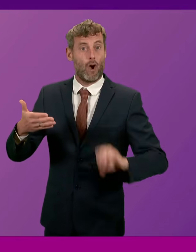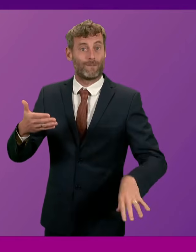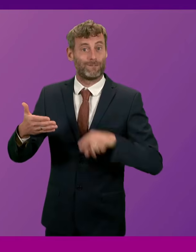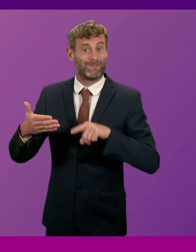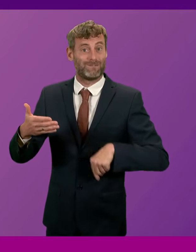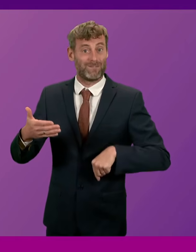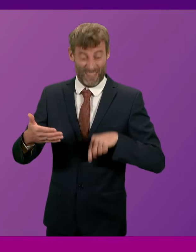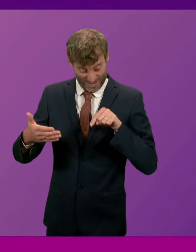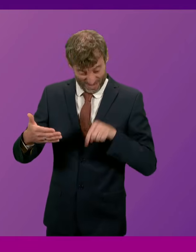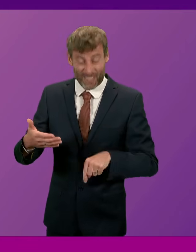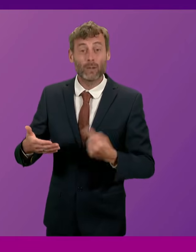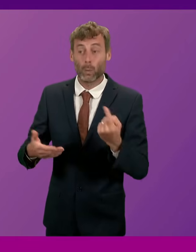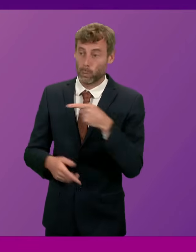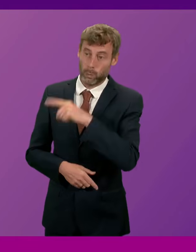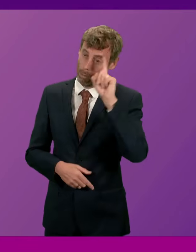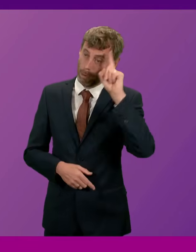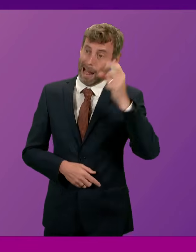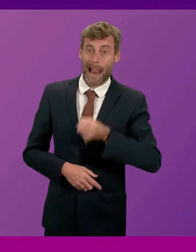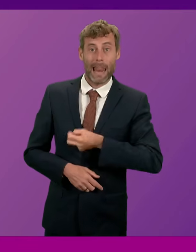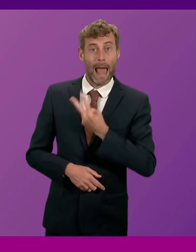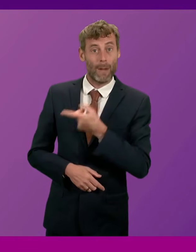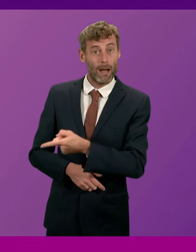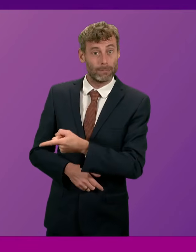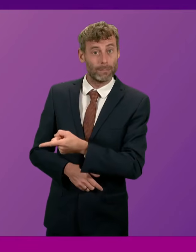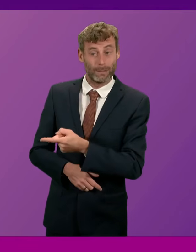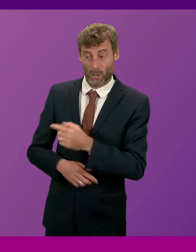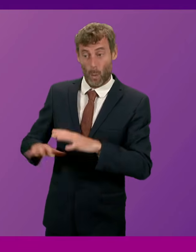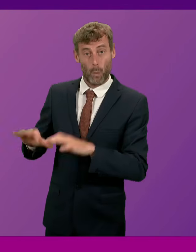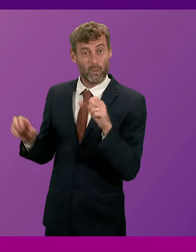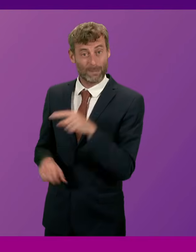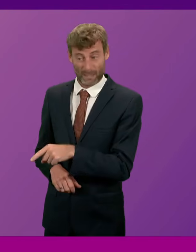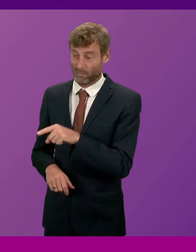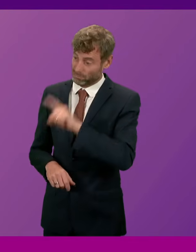Westminster Government is making it more difficult for us to deliver public services in Scotland.